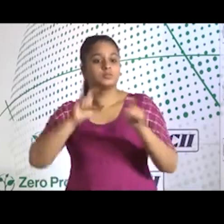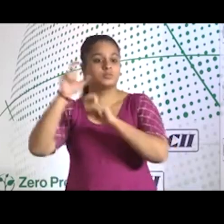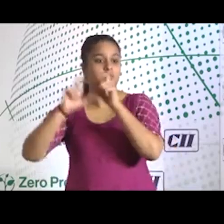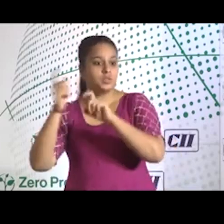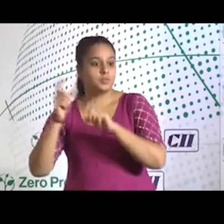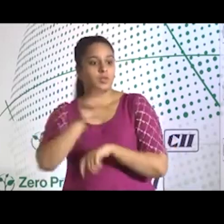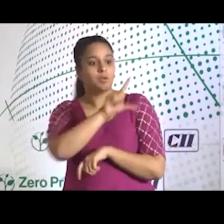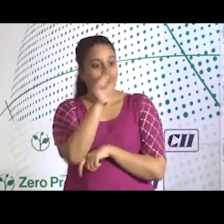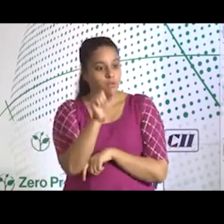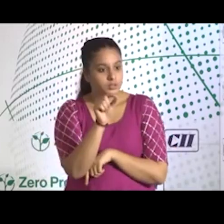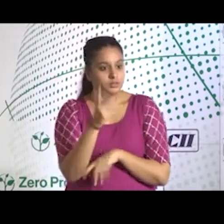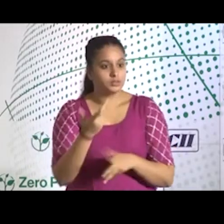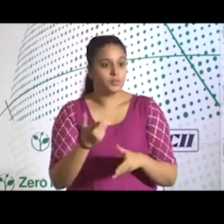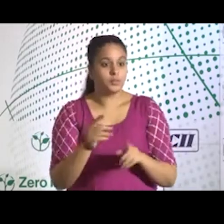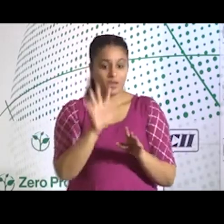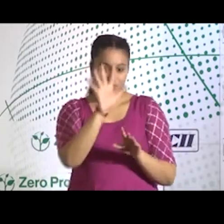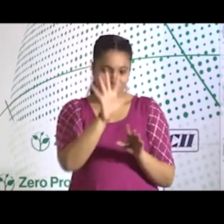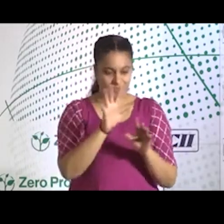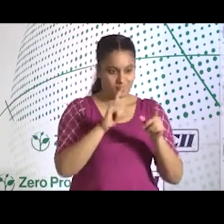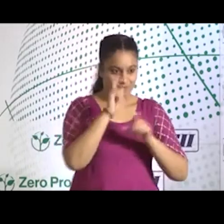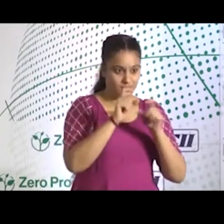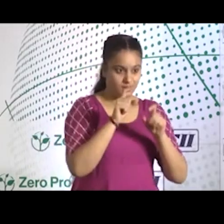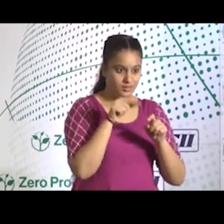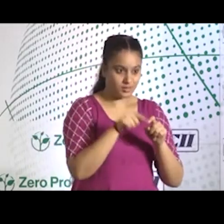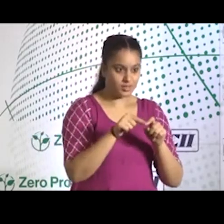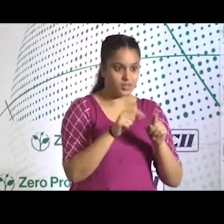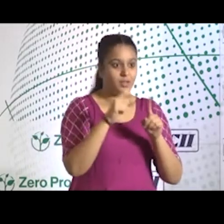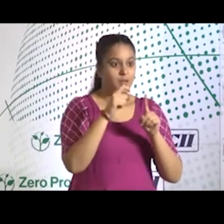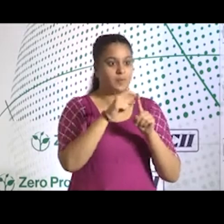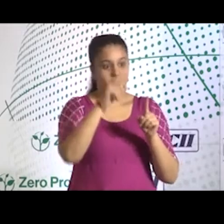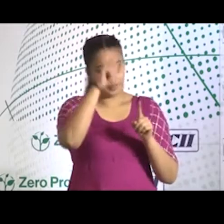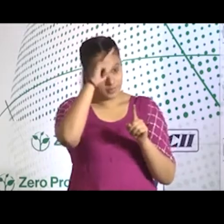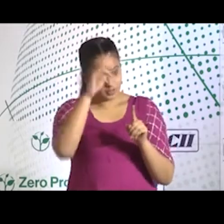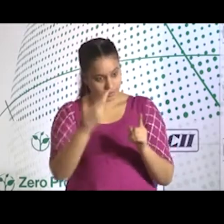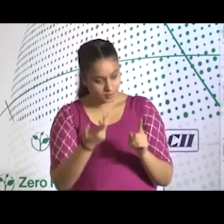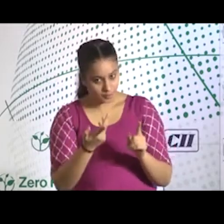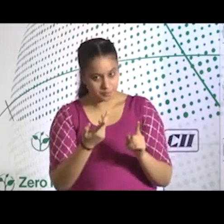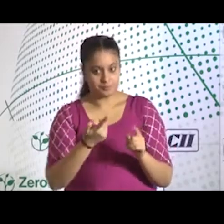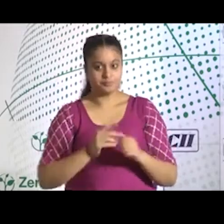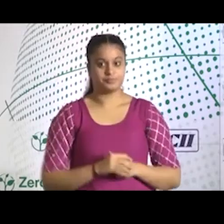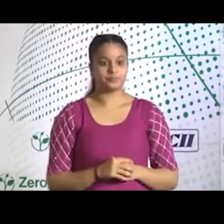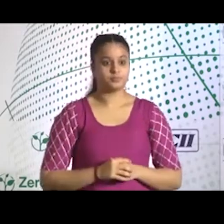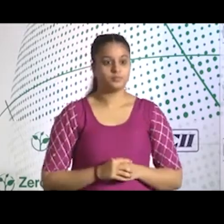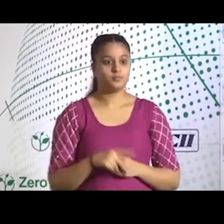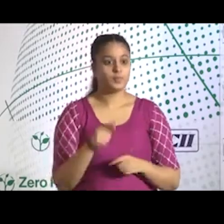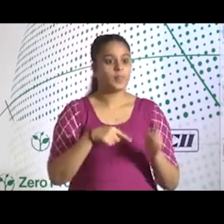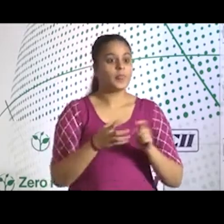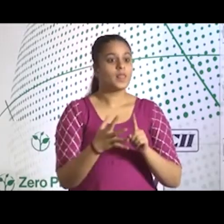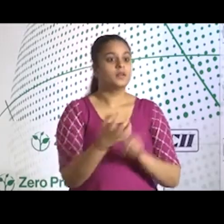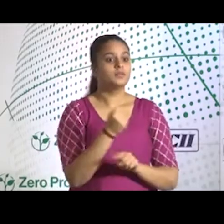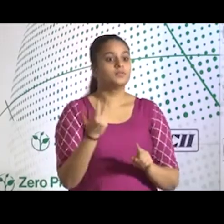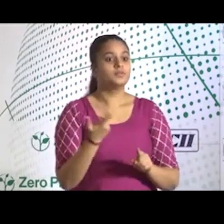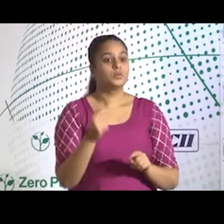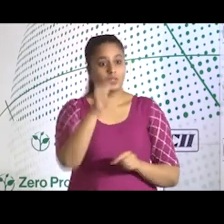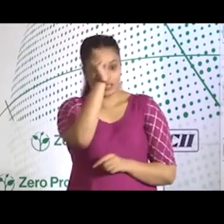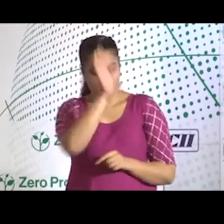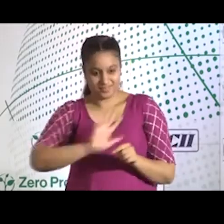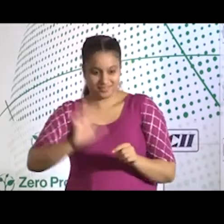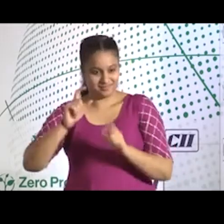and five of them were by Indian companies like Paytm, for example. And they actually found that the Indian companies need to do more